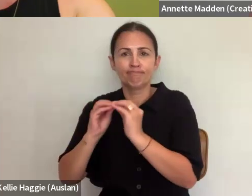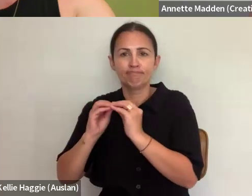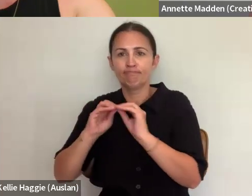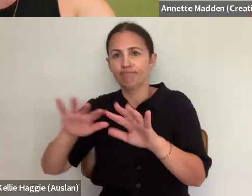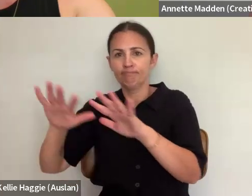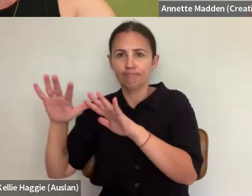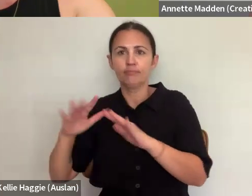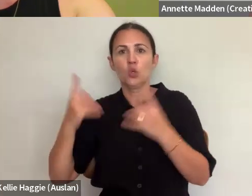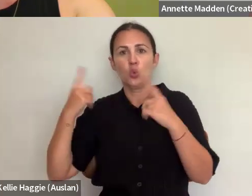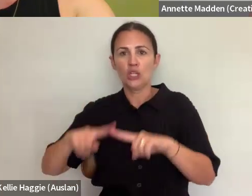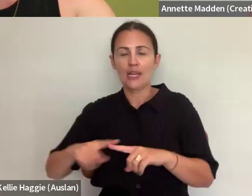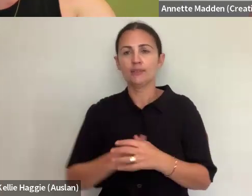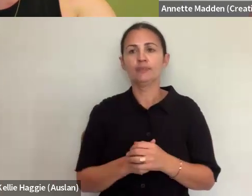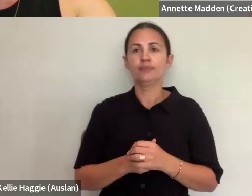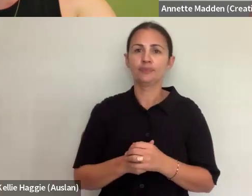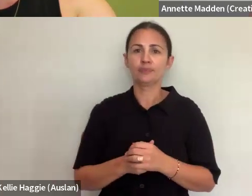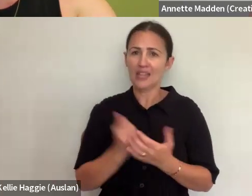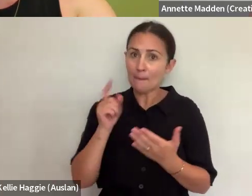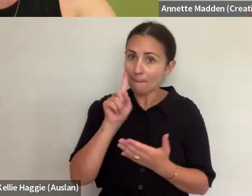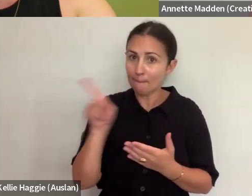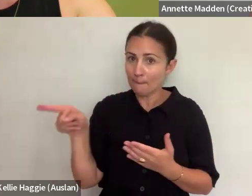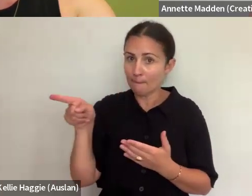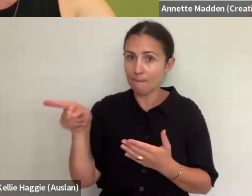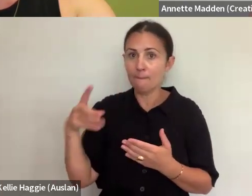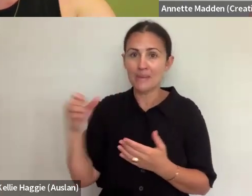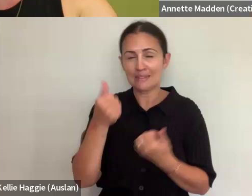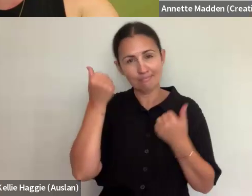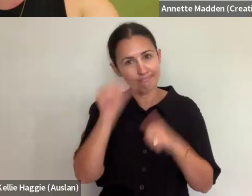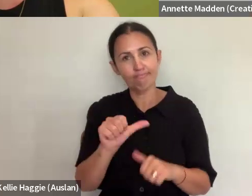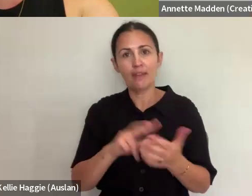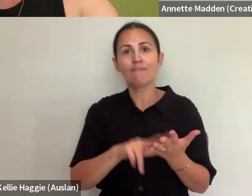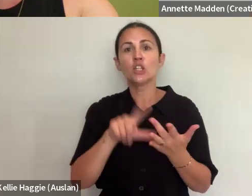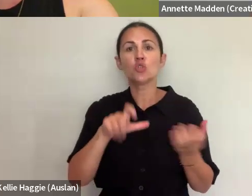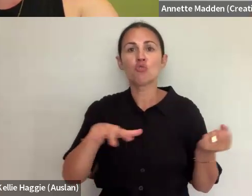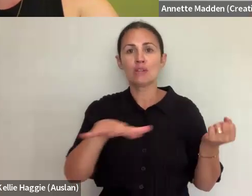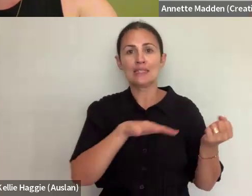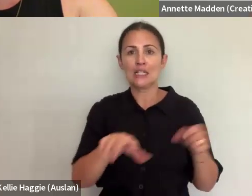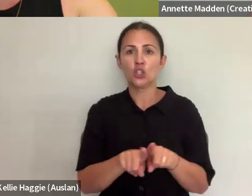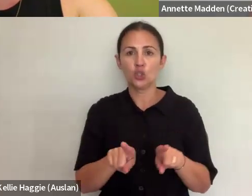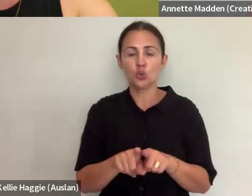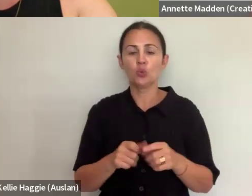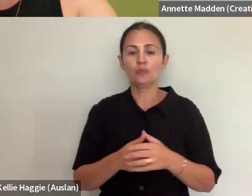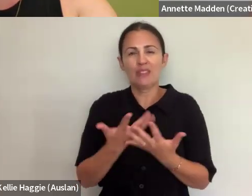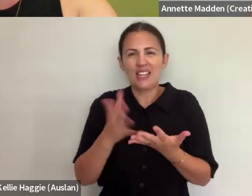and a diversity of skills and experiences And also ensuring that we have knowledge